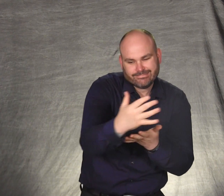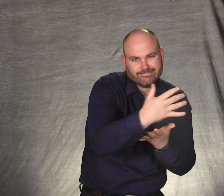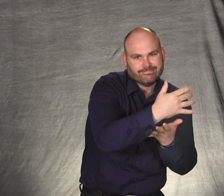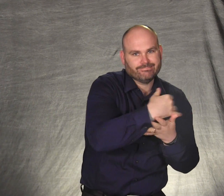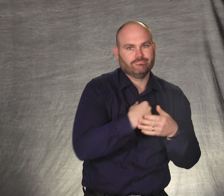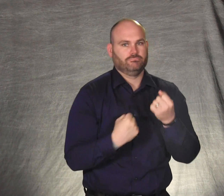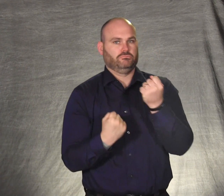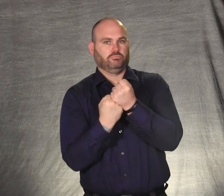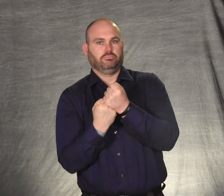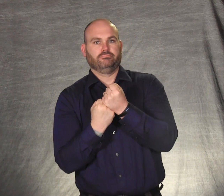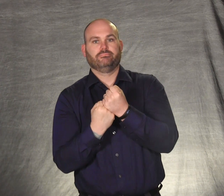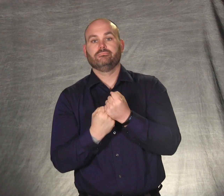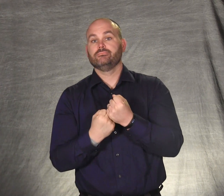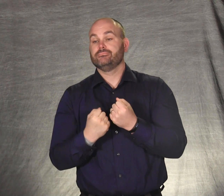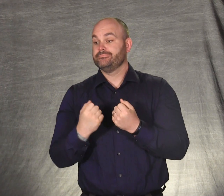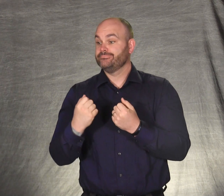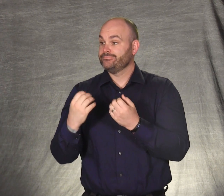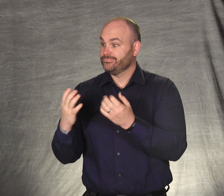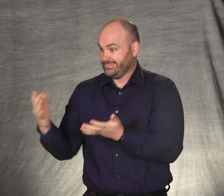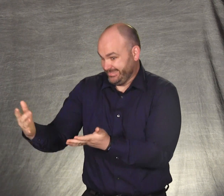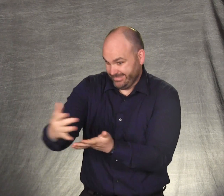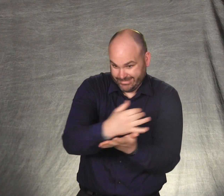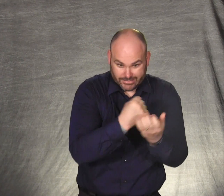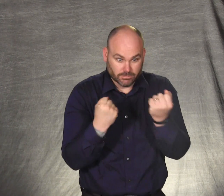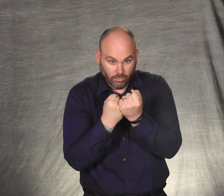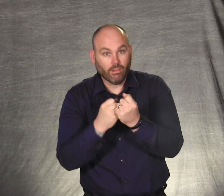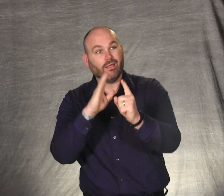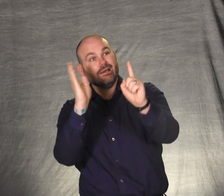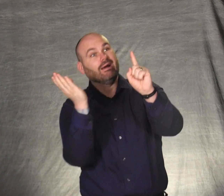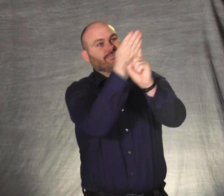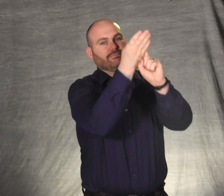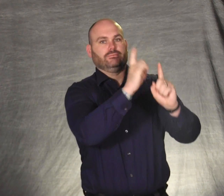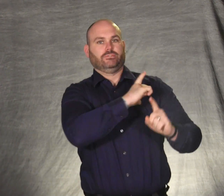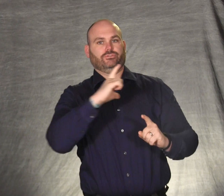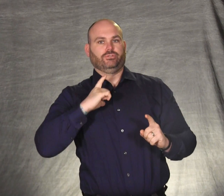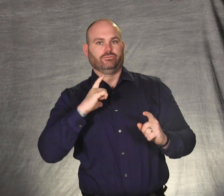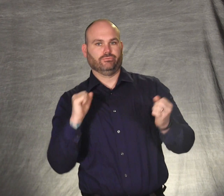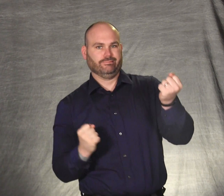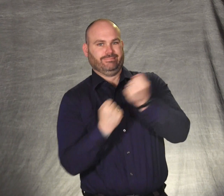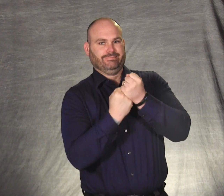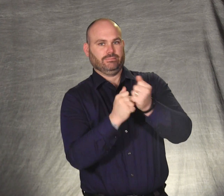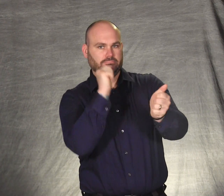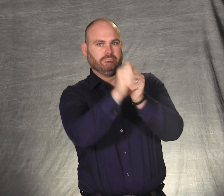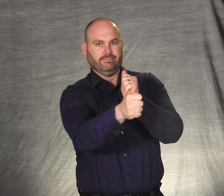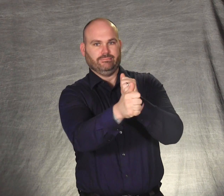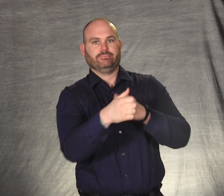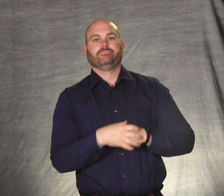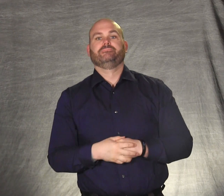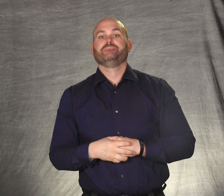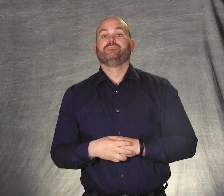to either get their support or to convince the legislature to pass it